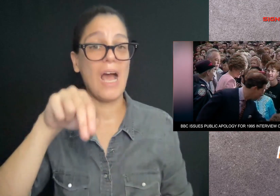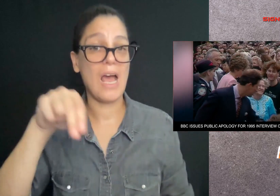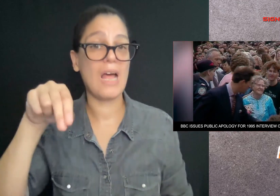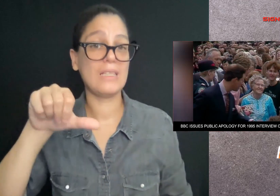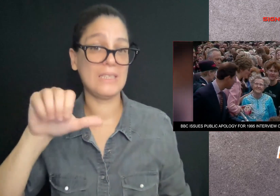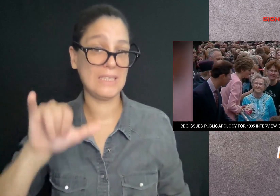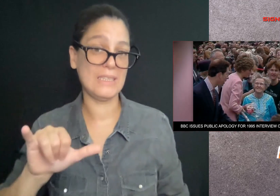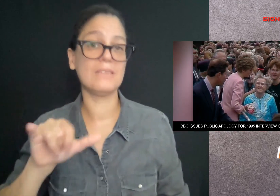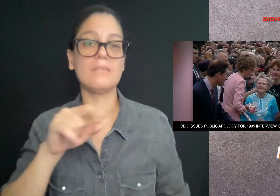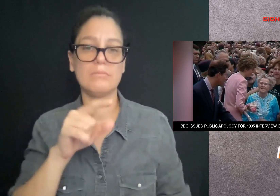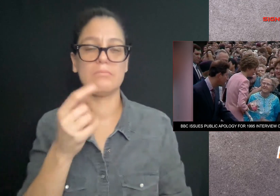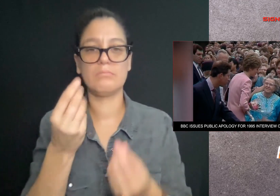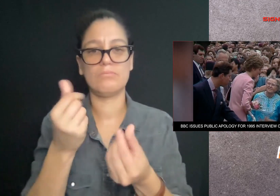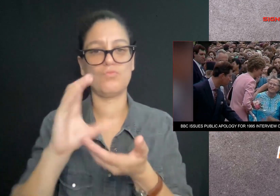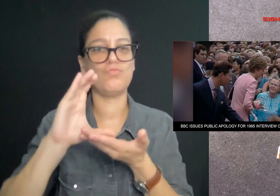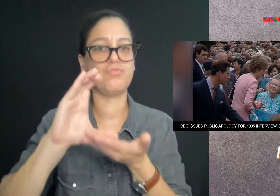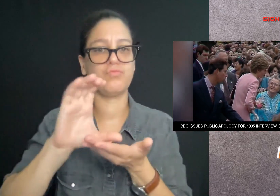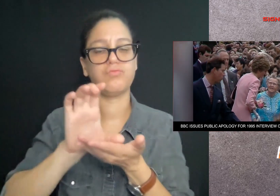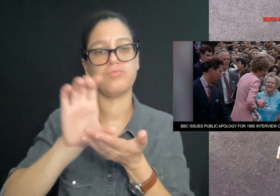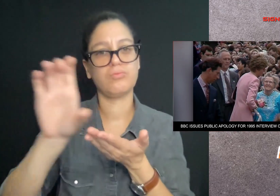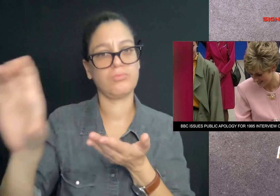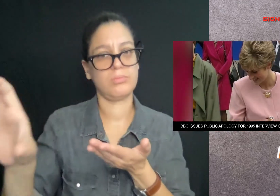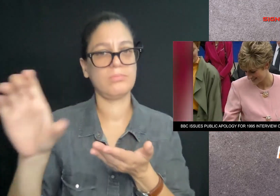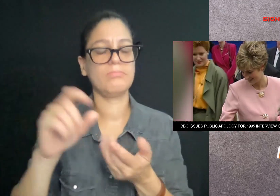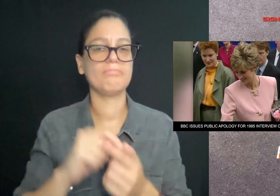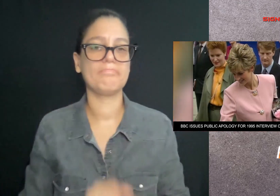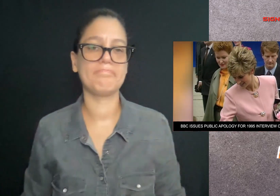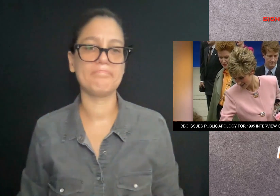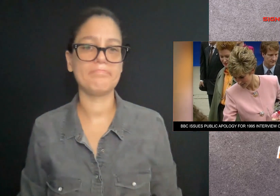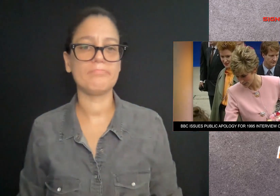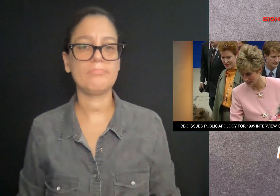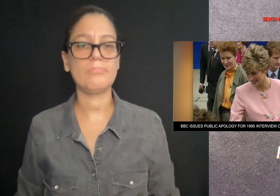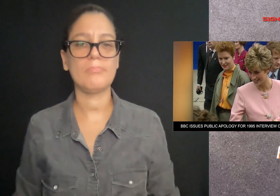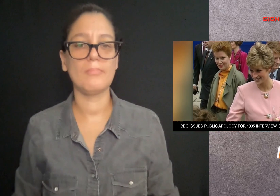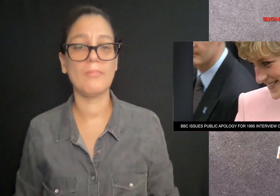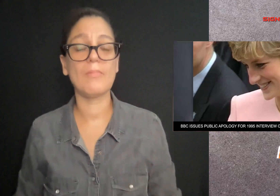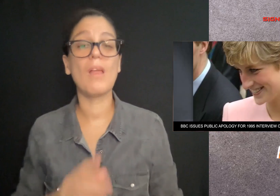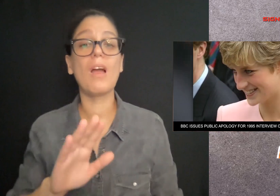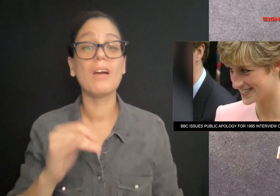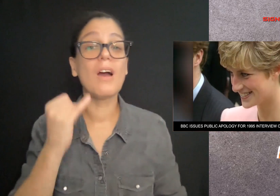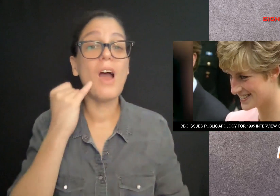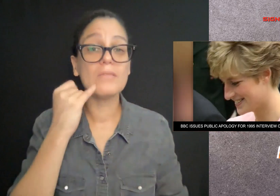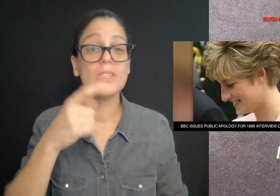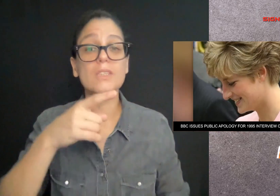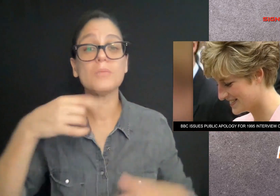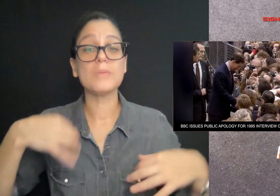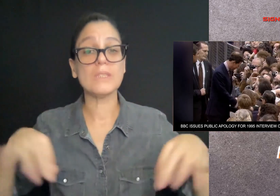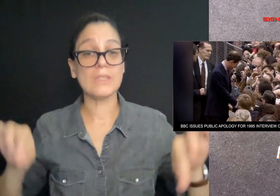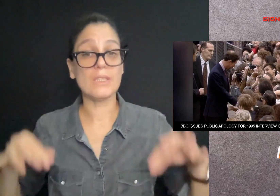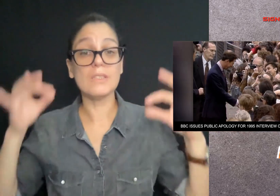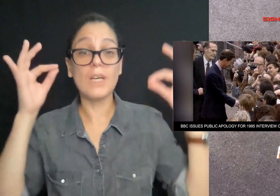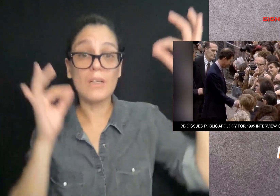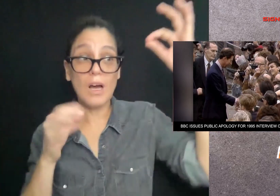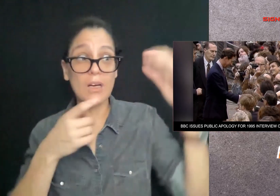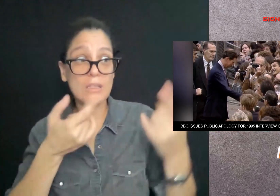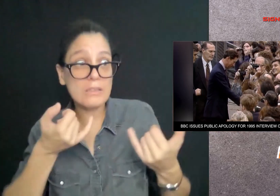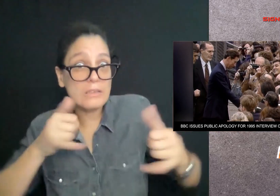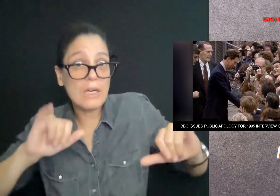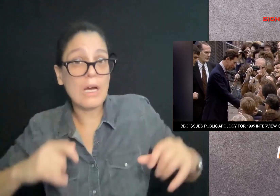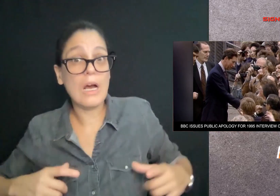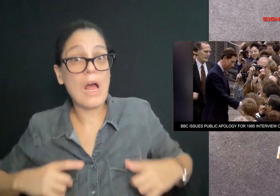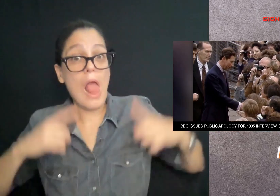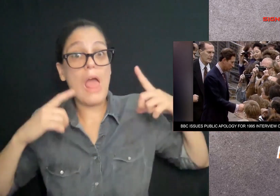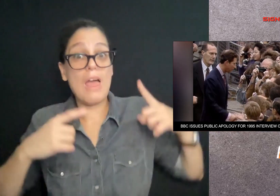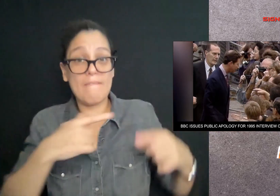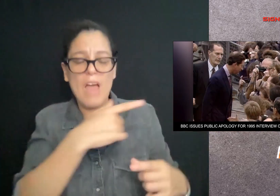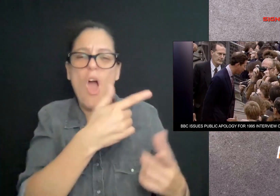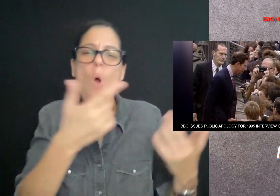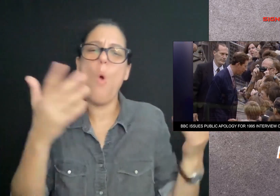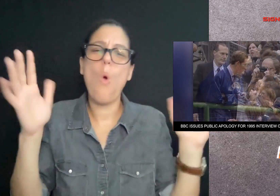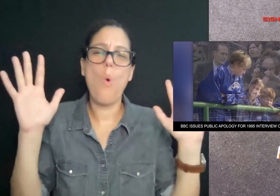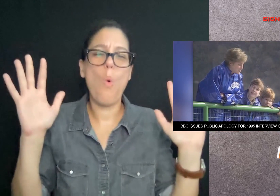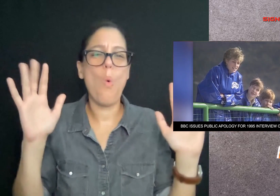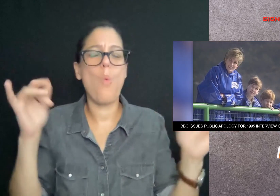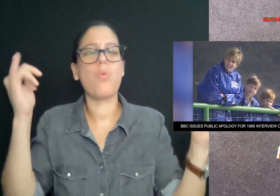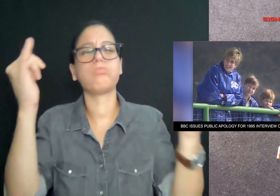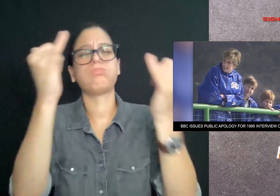to pay the nanny a large amount of money in damages if Princess Diana was still alive